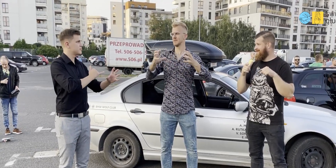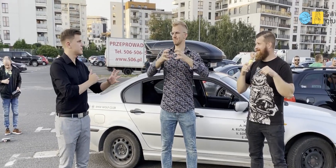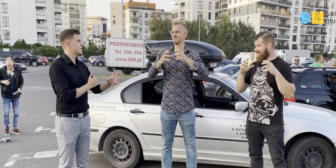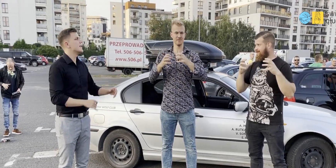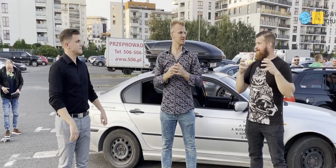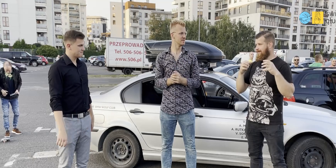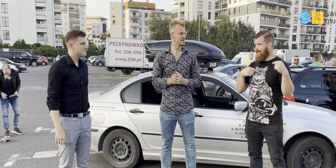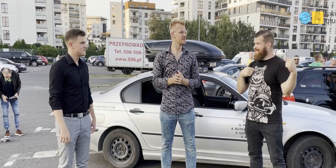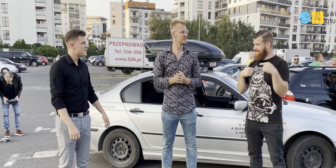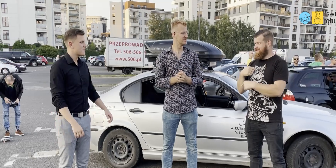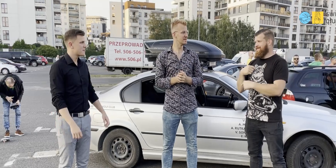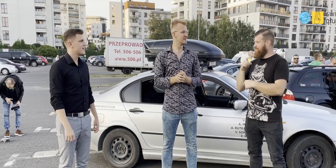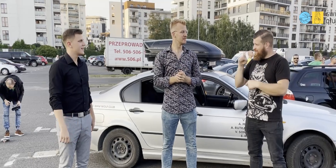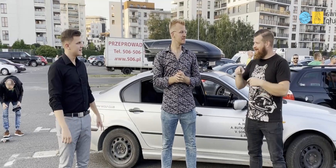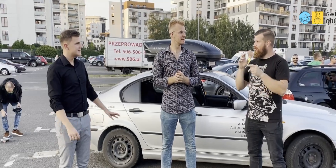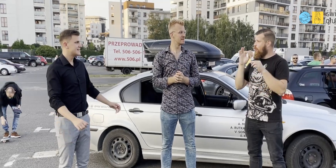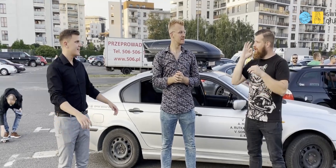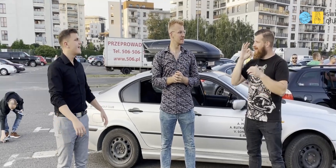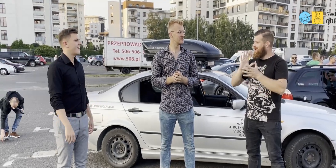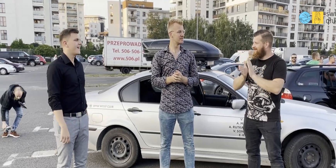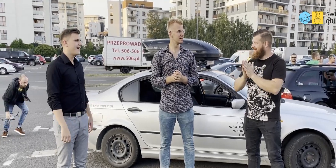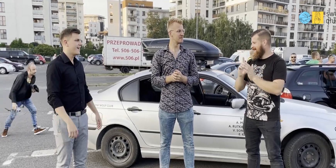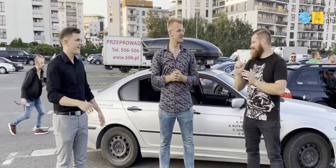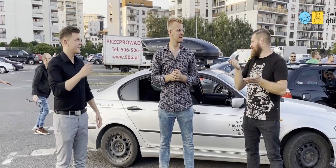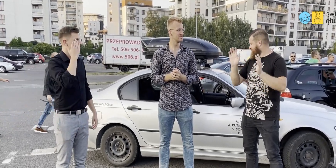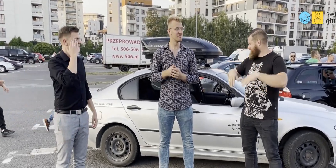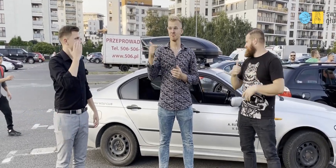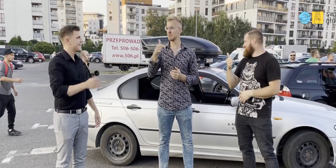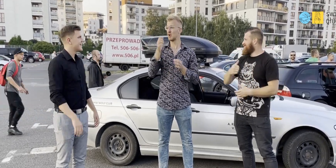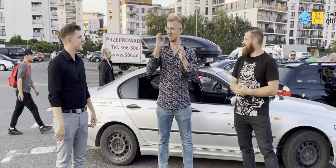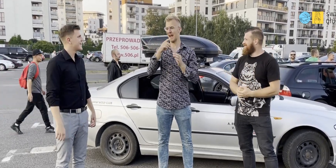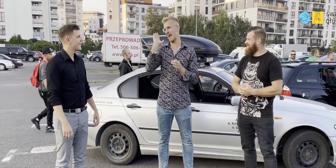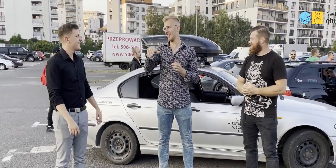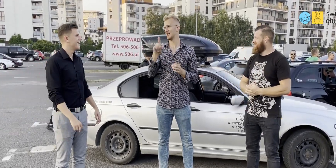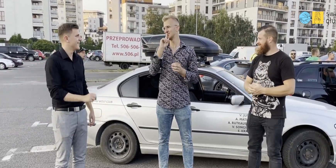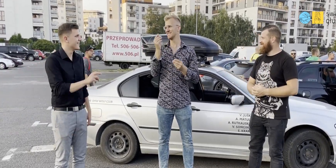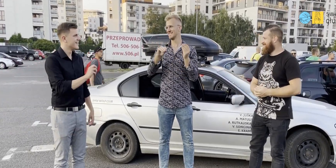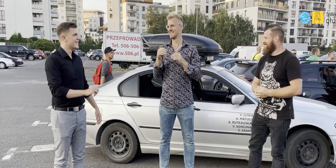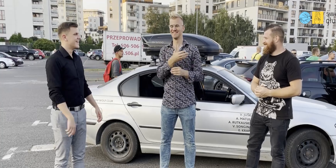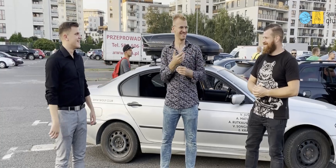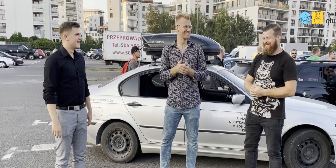not quite normal for this car, but okay, shh...